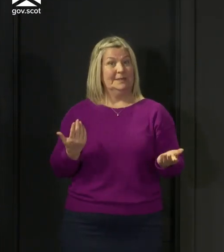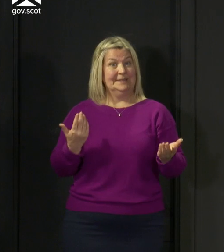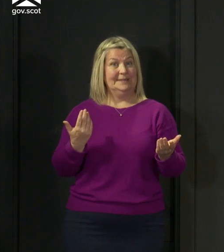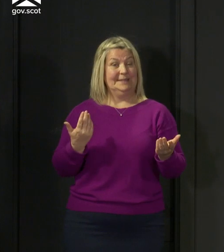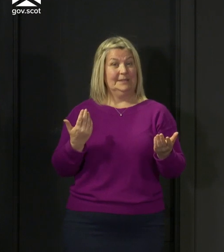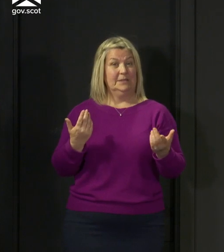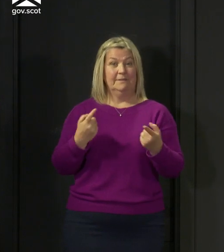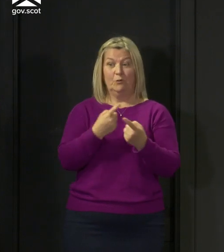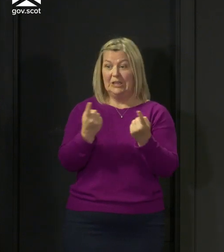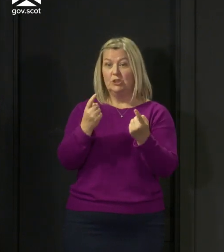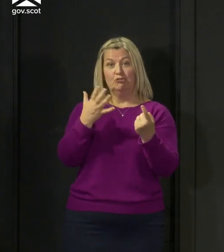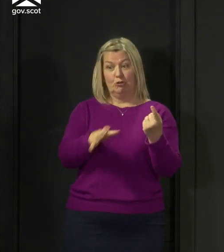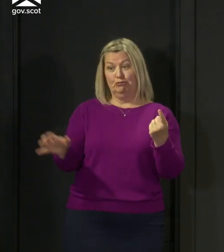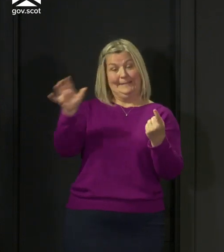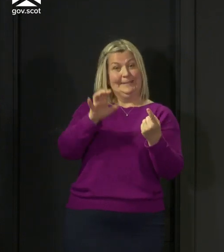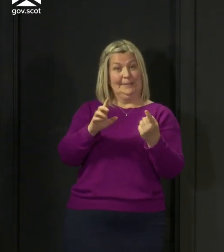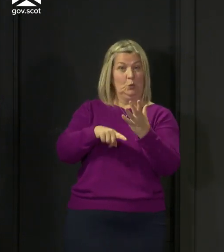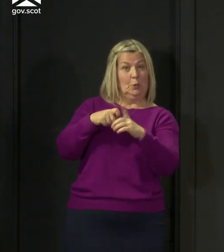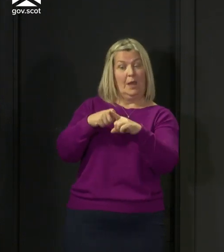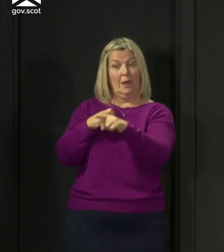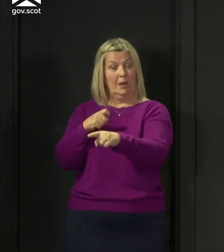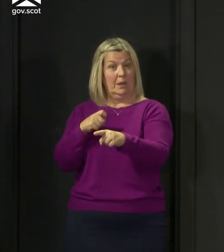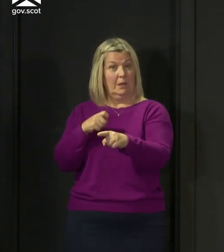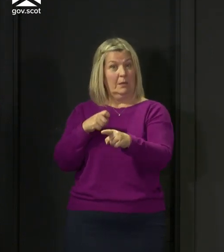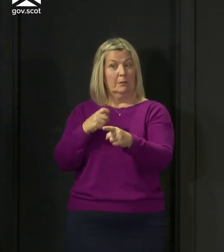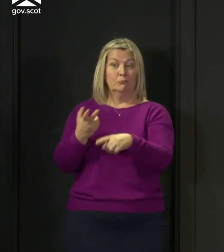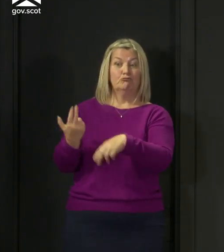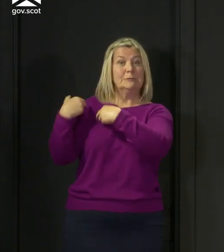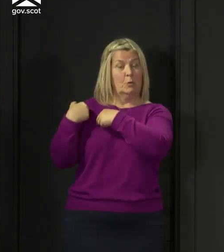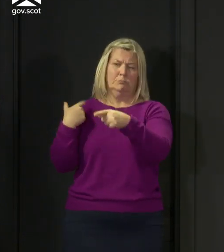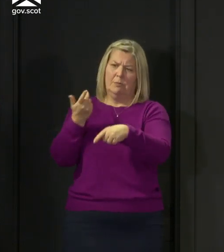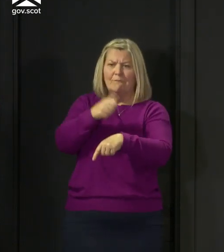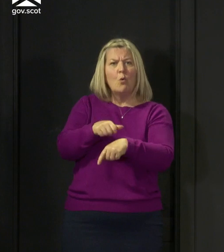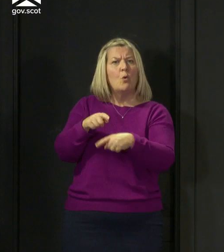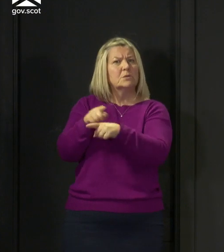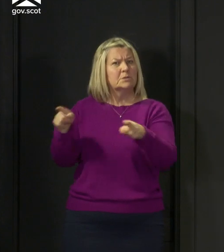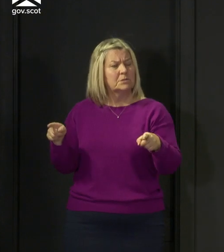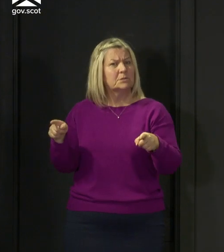Ireland what the law says in these different countries. That responsibility is certainly